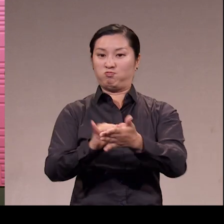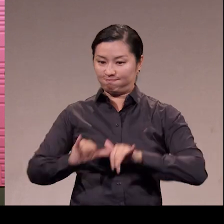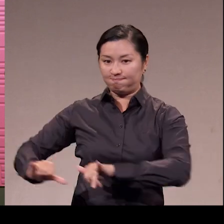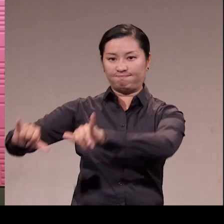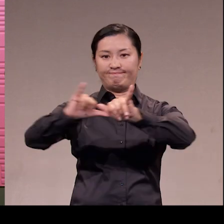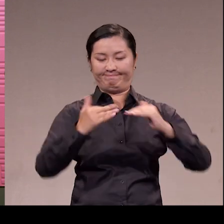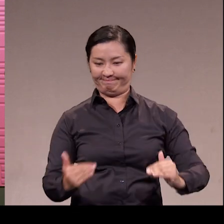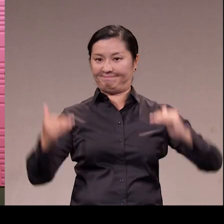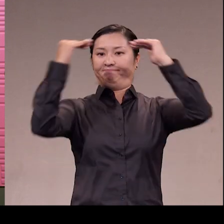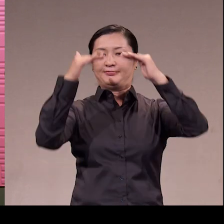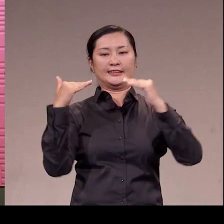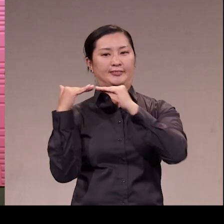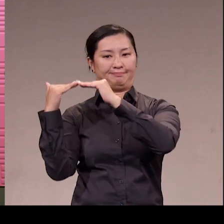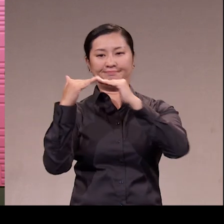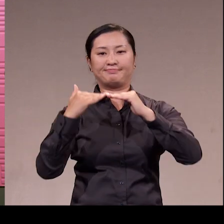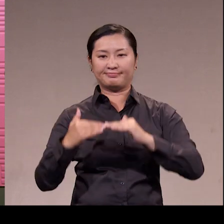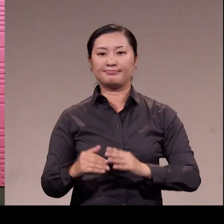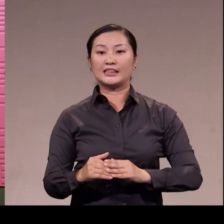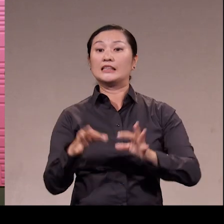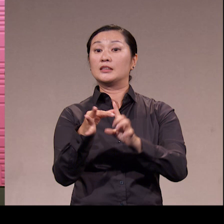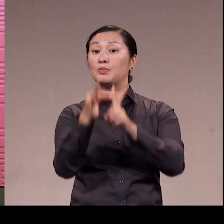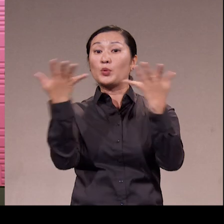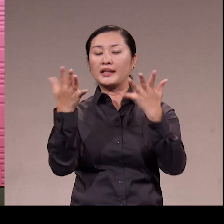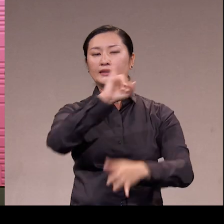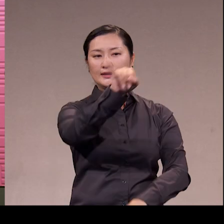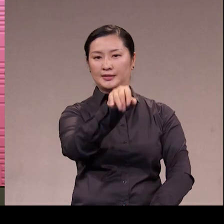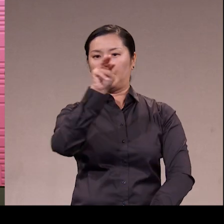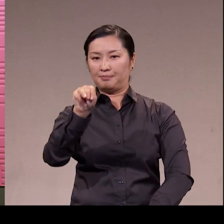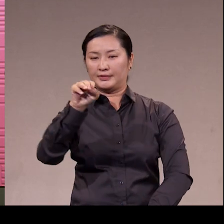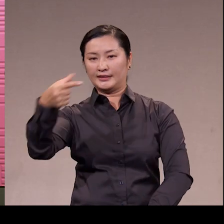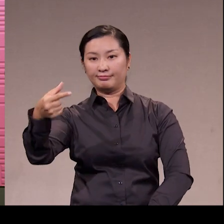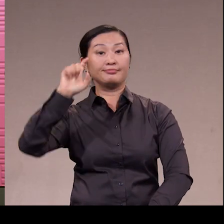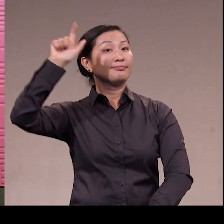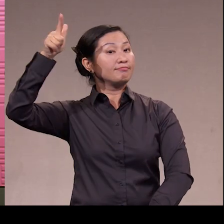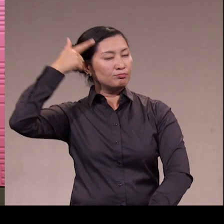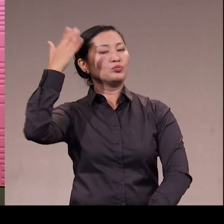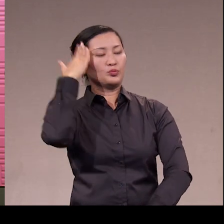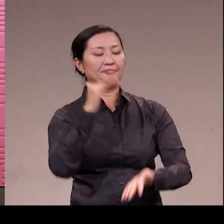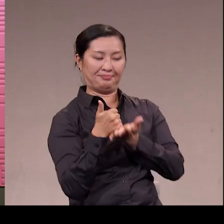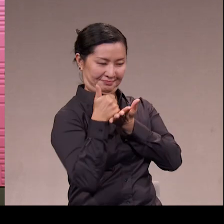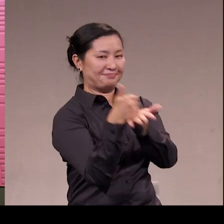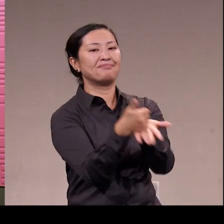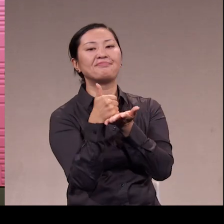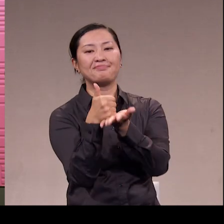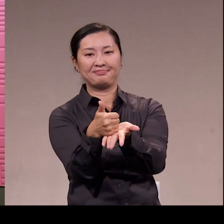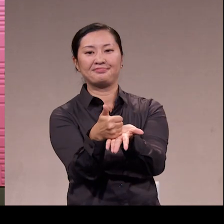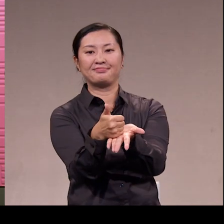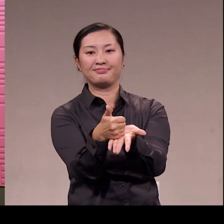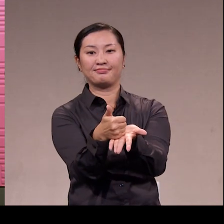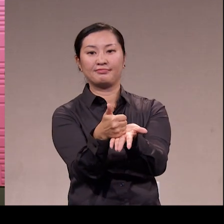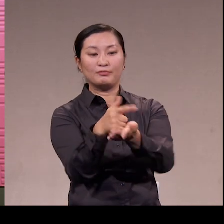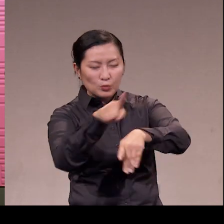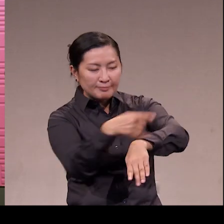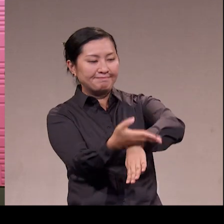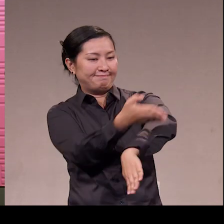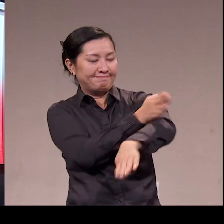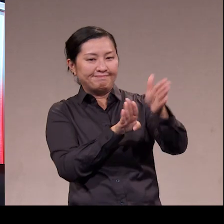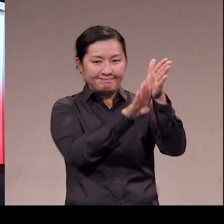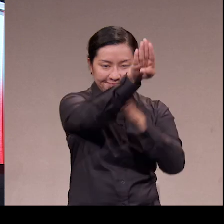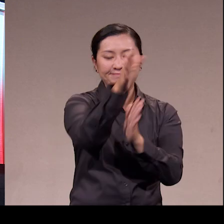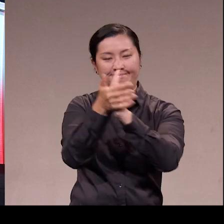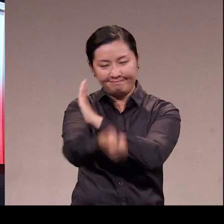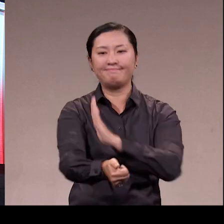JMS. The government plans to help madrasahs to improve further. Surely, we